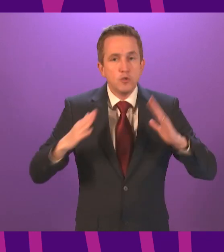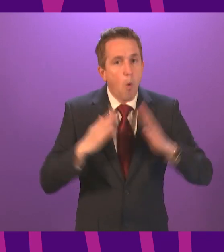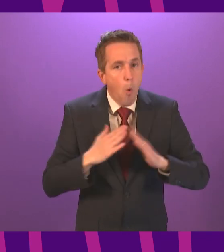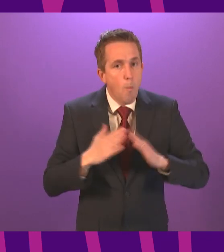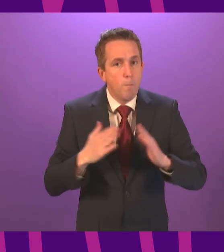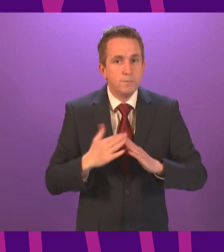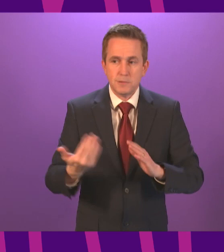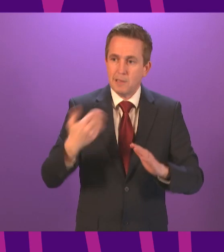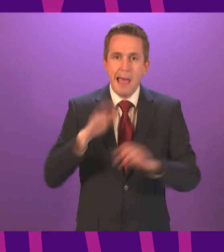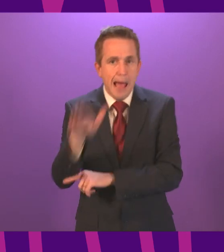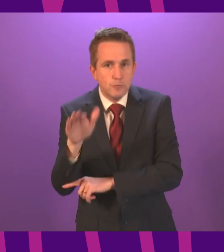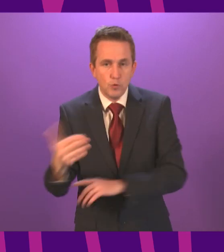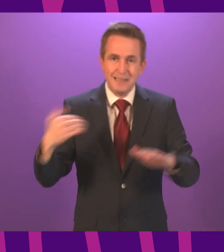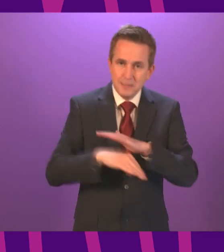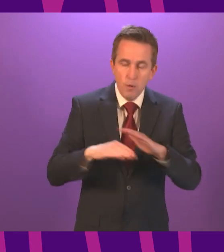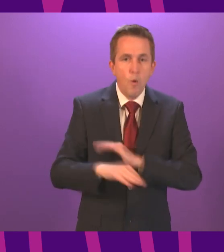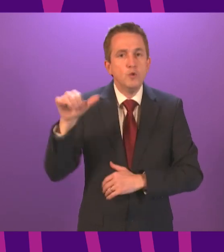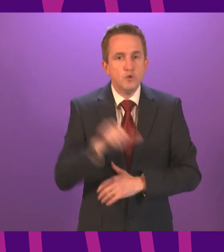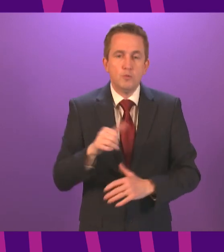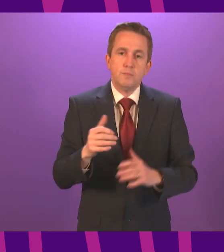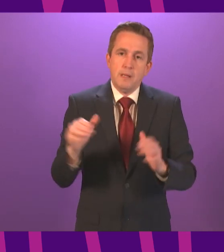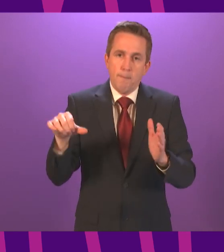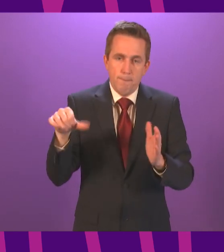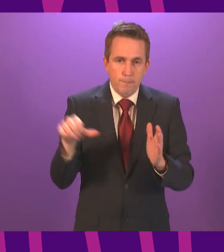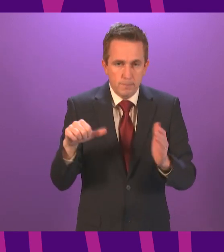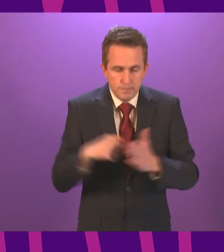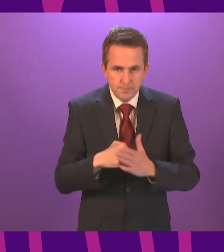meet in groups of no more than six people from a maximum of two households. Slightly